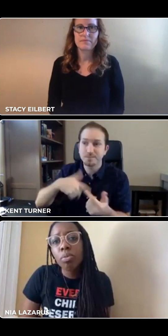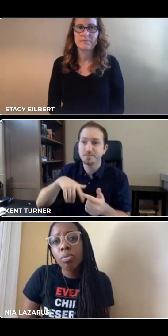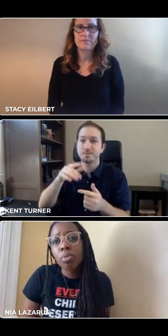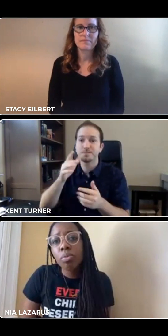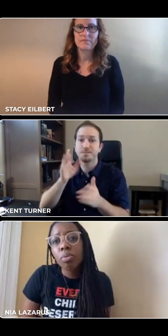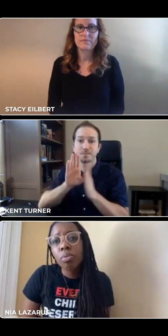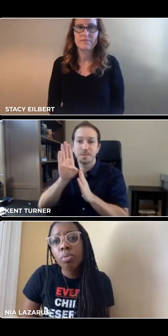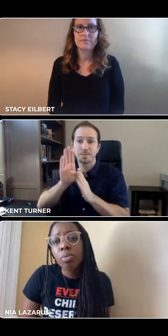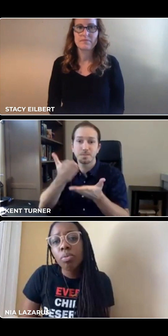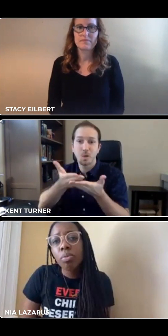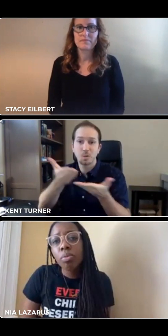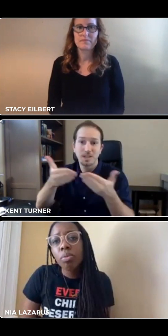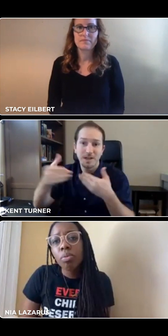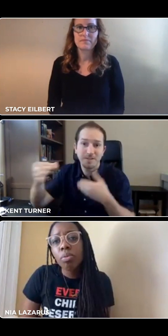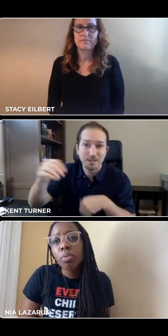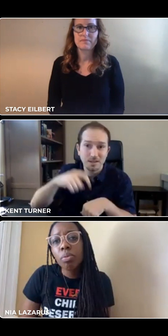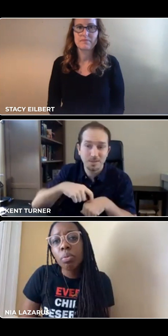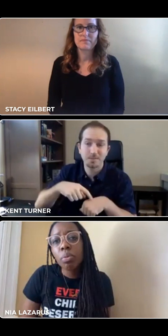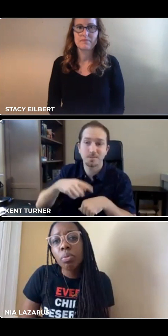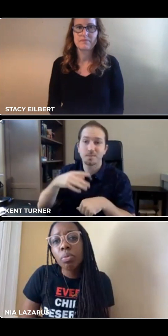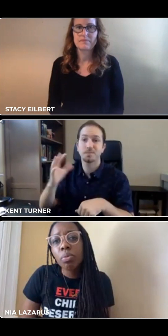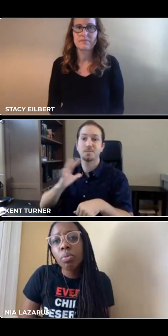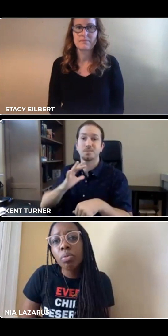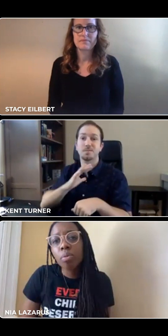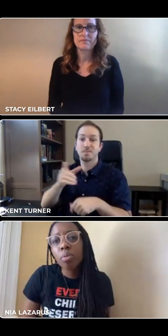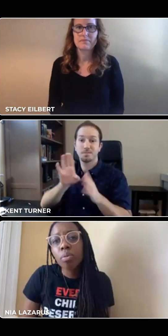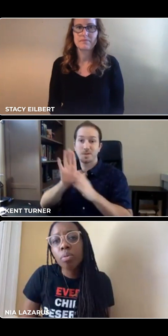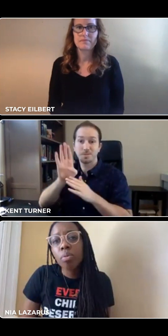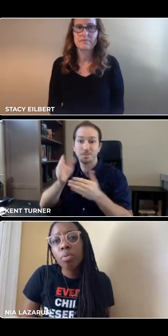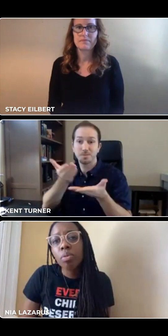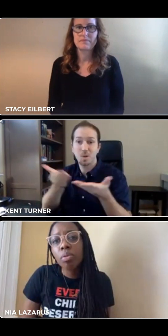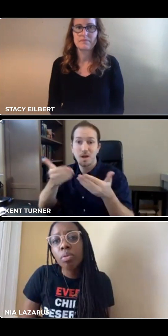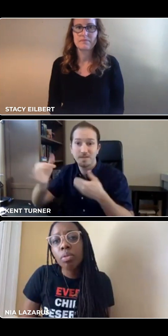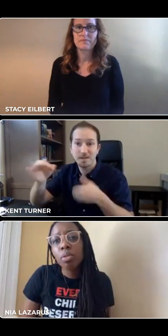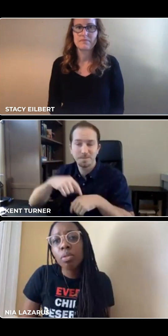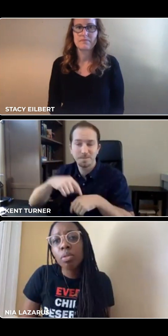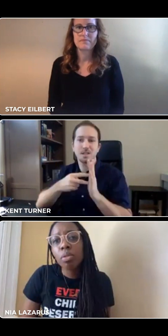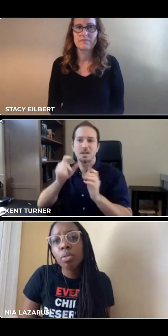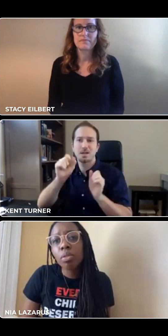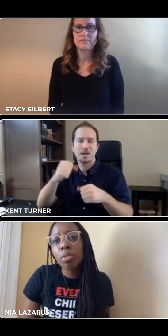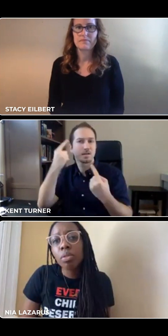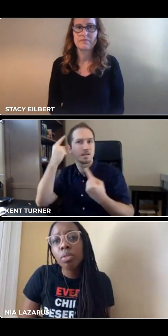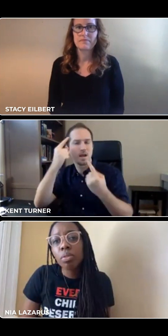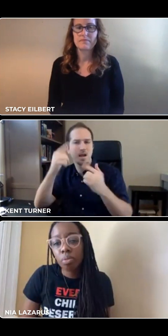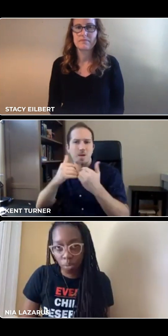teachers need to plan on more video time. Developing more video resources. If you can